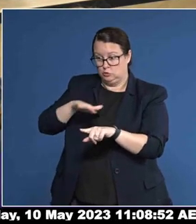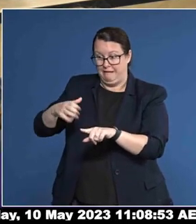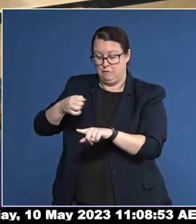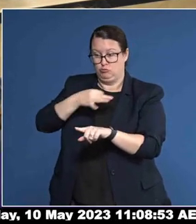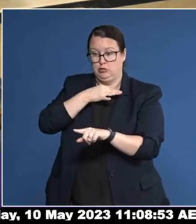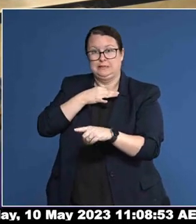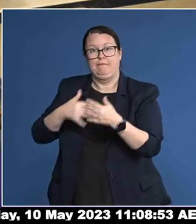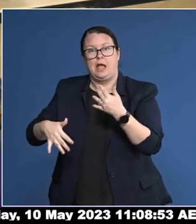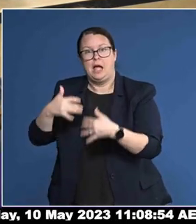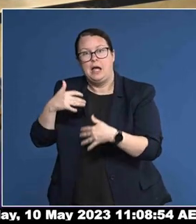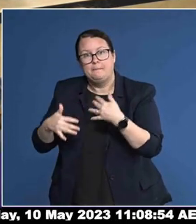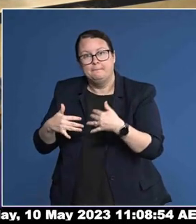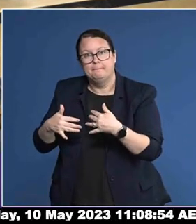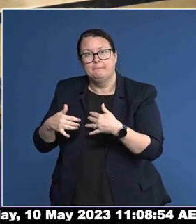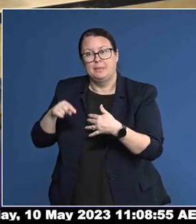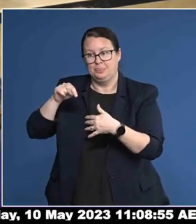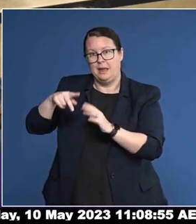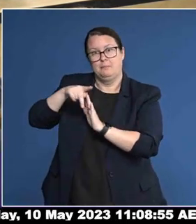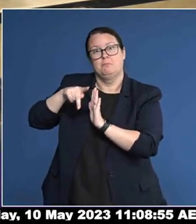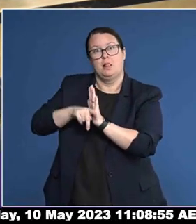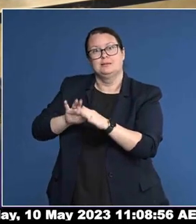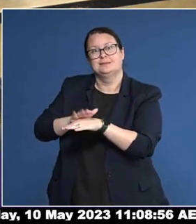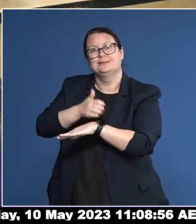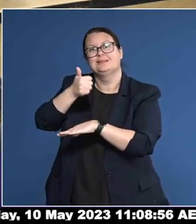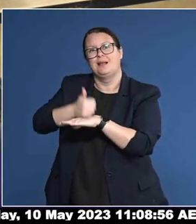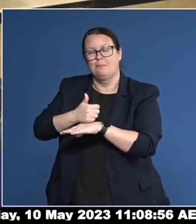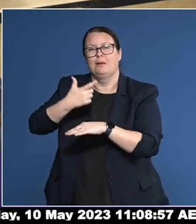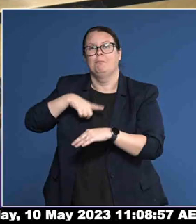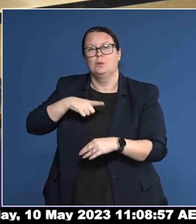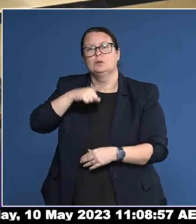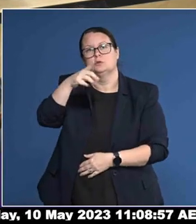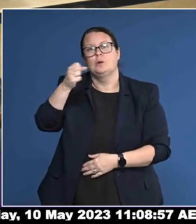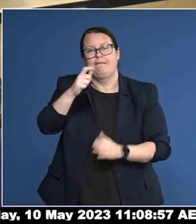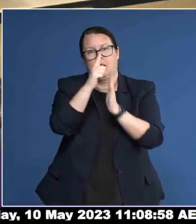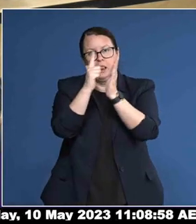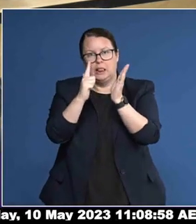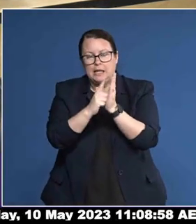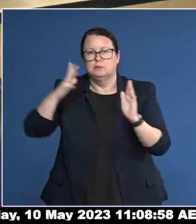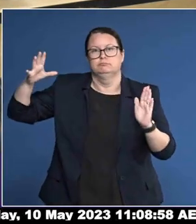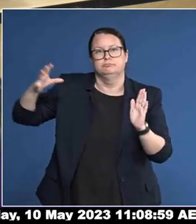driven, though, by statutory definition of harm in the Child Protection Act?